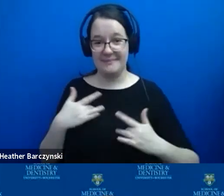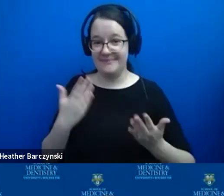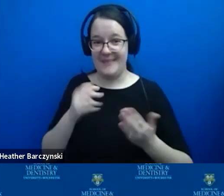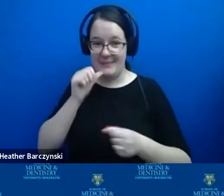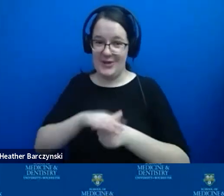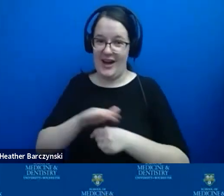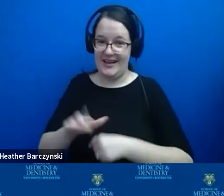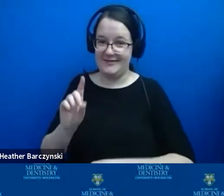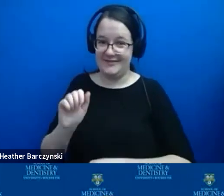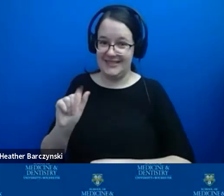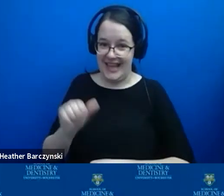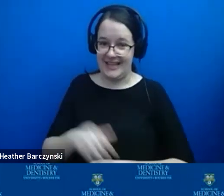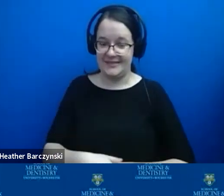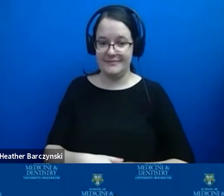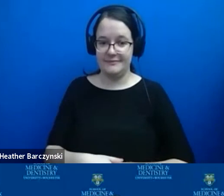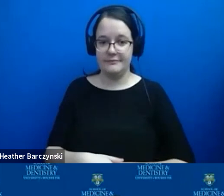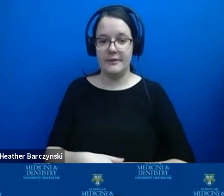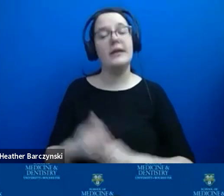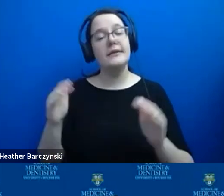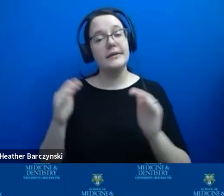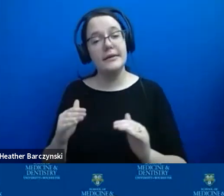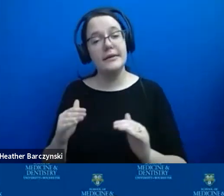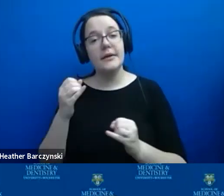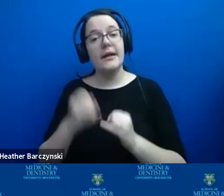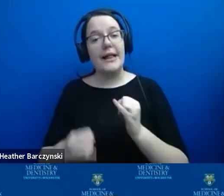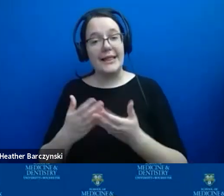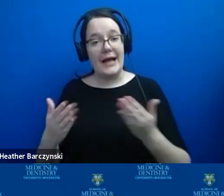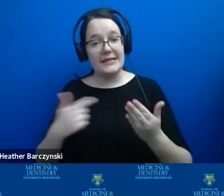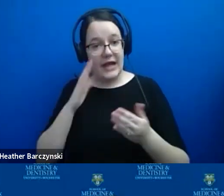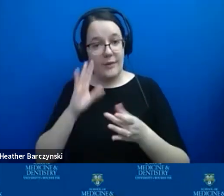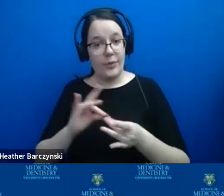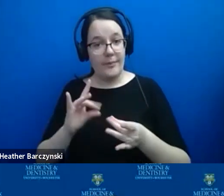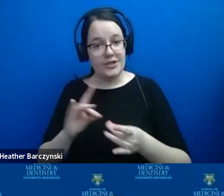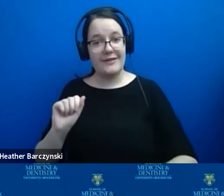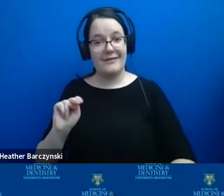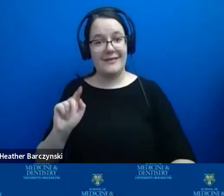but the last thing i'll say is that the antibody response the neutralizing antibody response